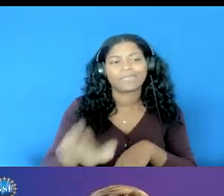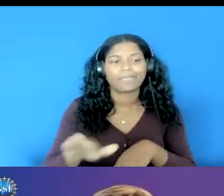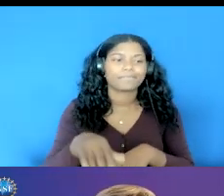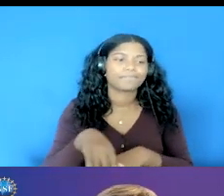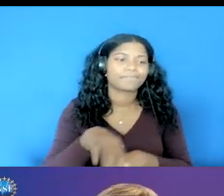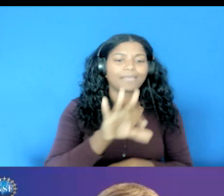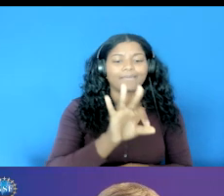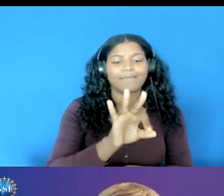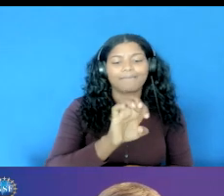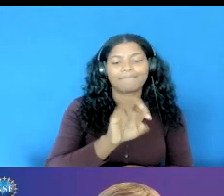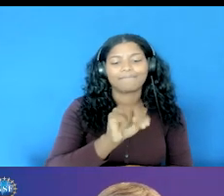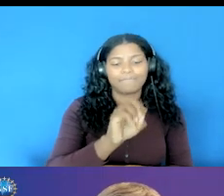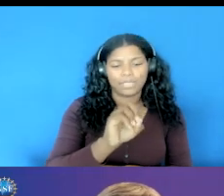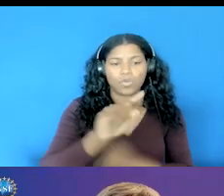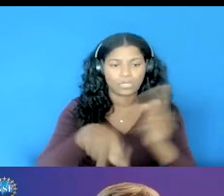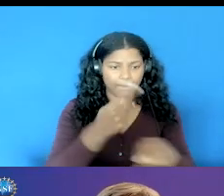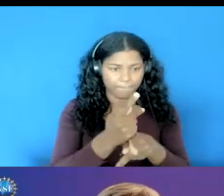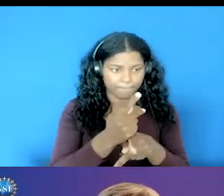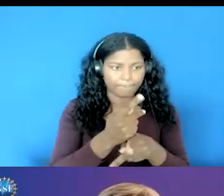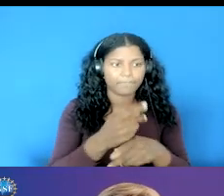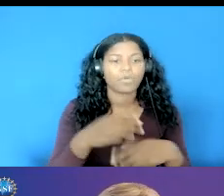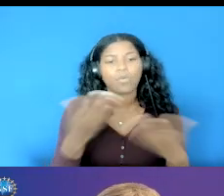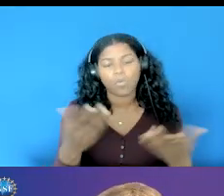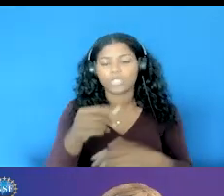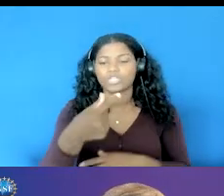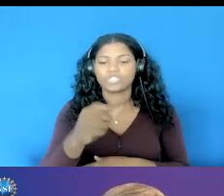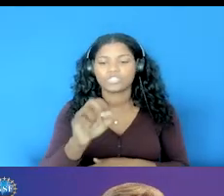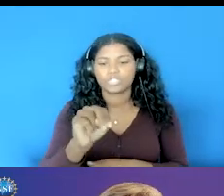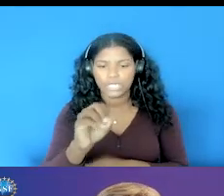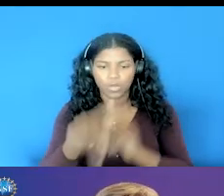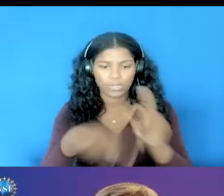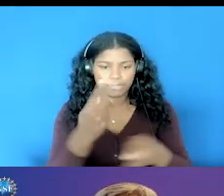IOS has several core programs organized within four clusters.